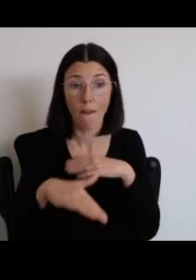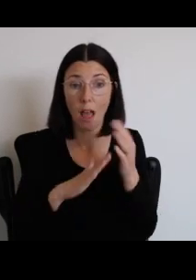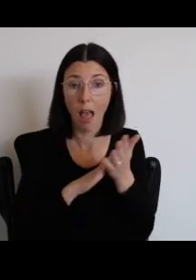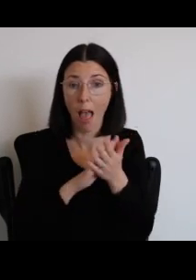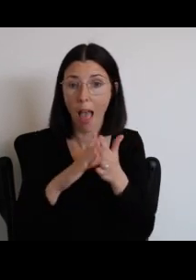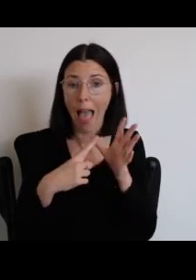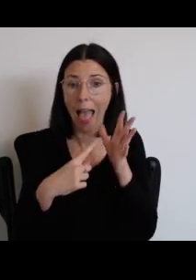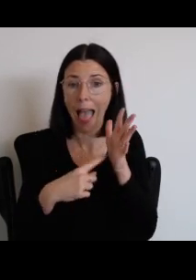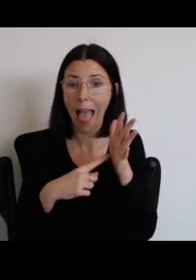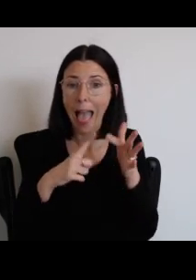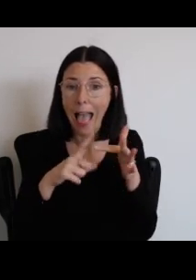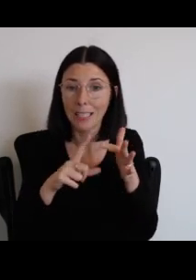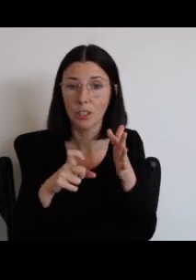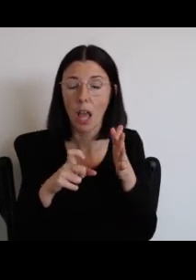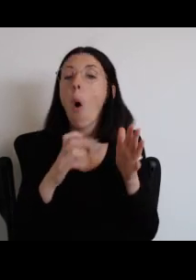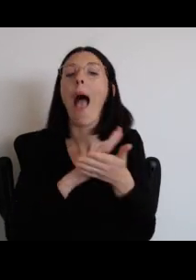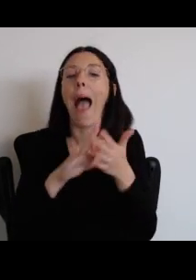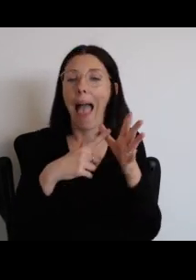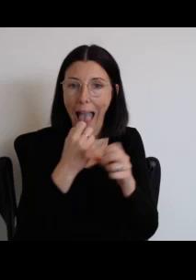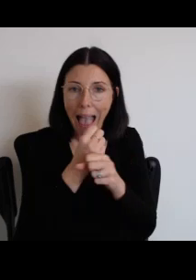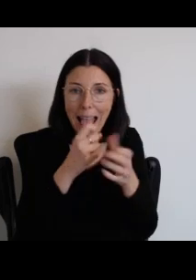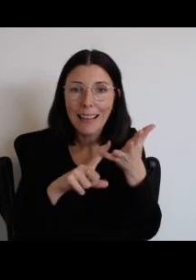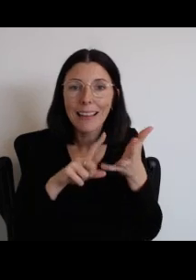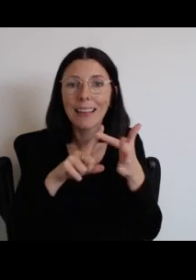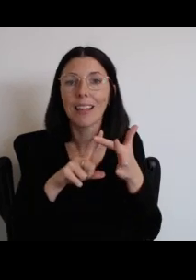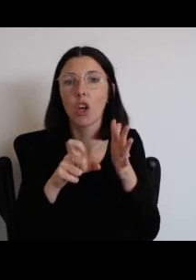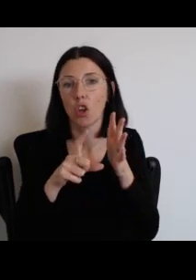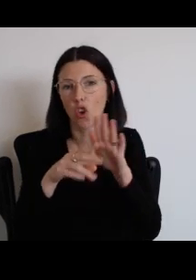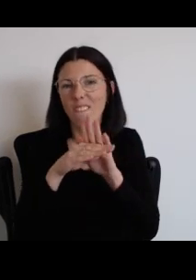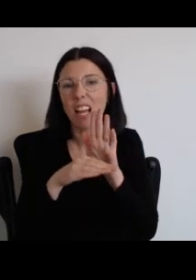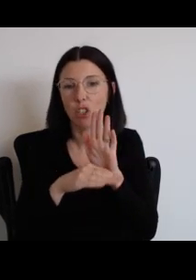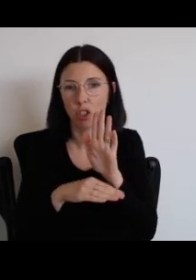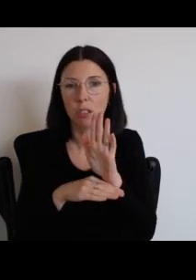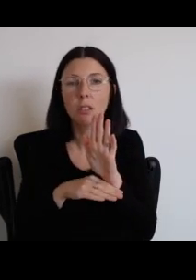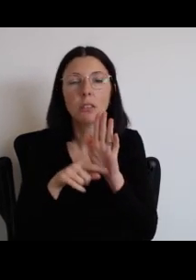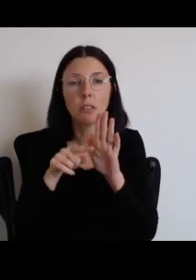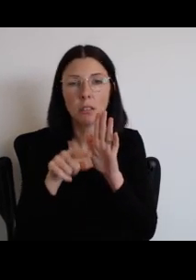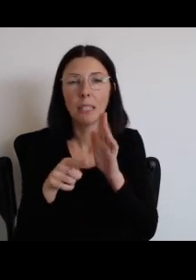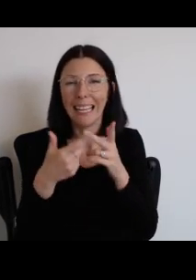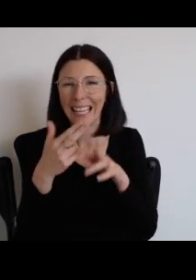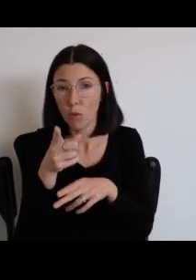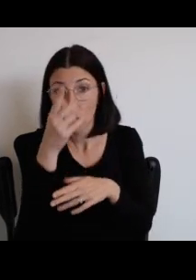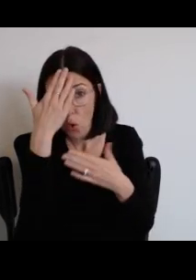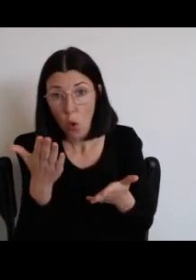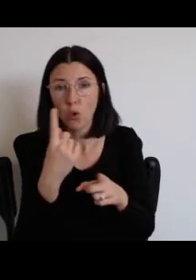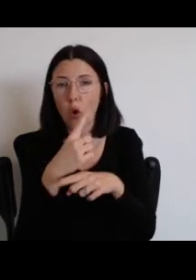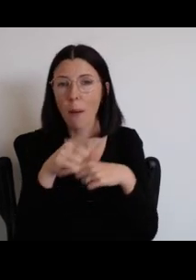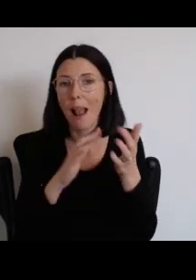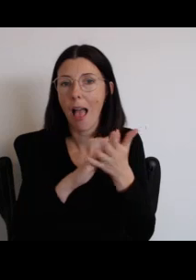the non- lawyers in the audience um lawyers talk about Hague convention proceedings that's when um